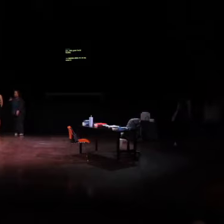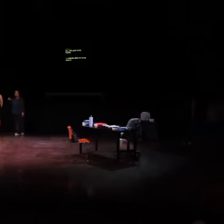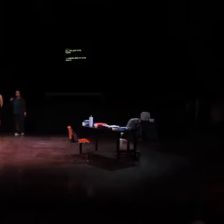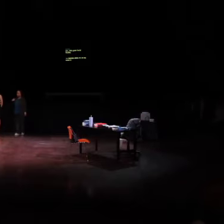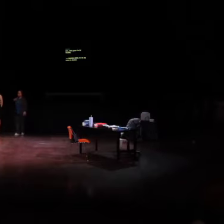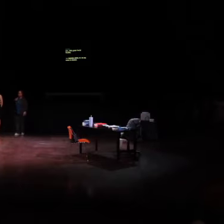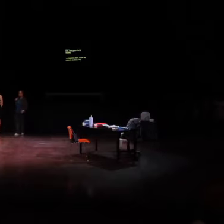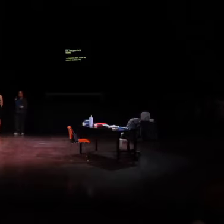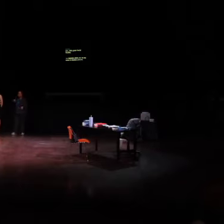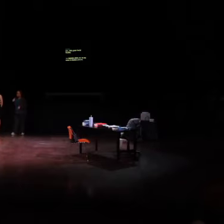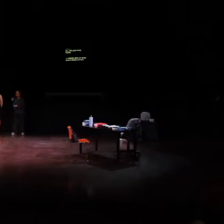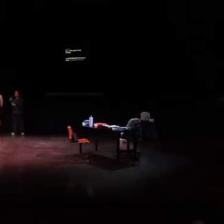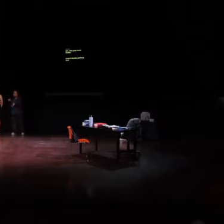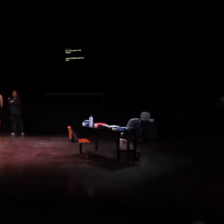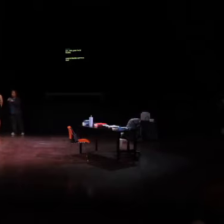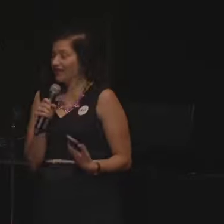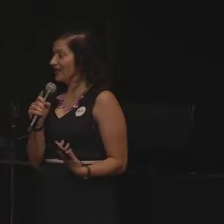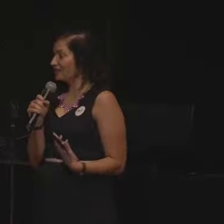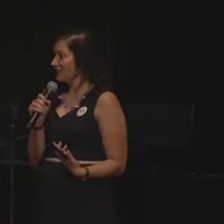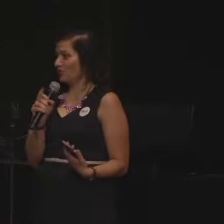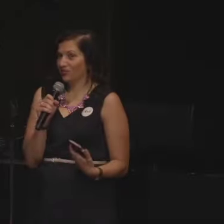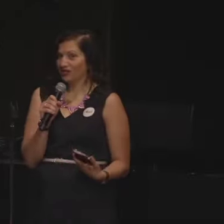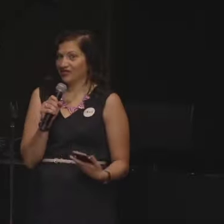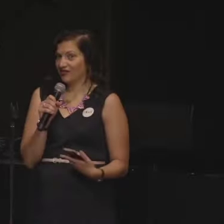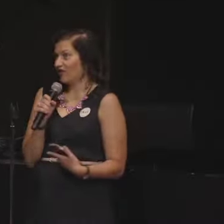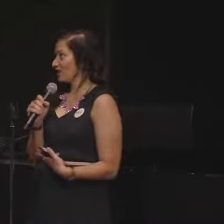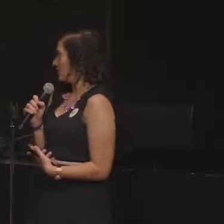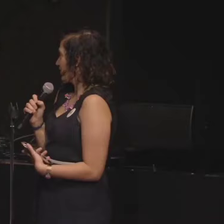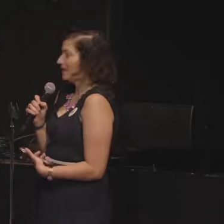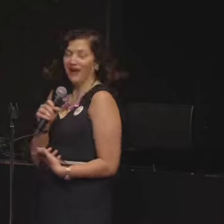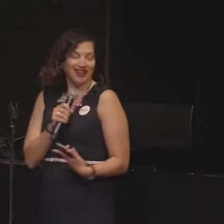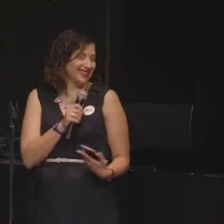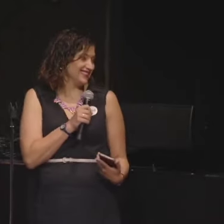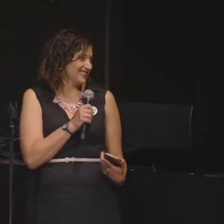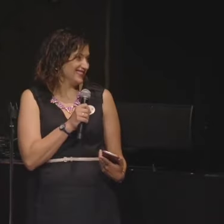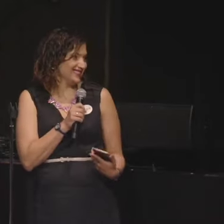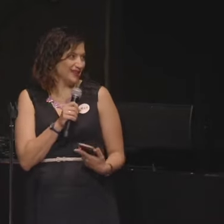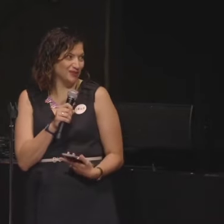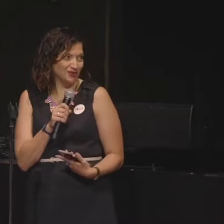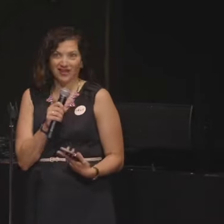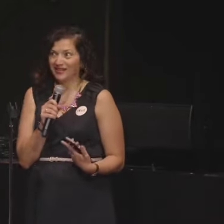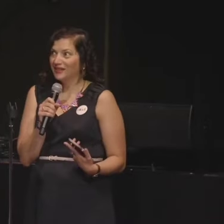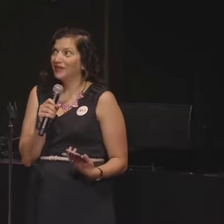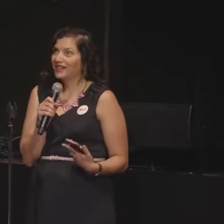and I go to a lot of theater. And I'm so appreciative about the work that Matt and Lindsey do on